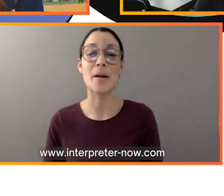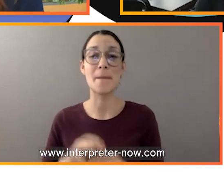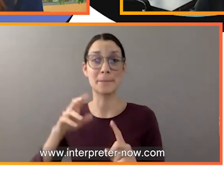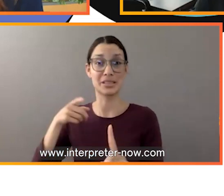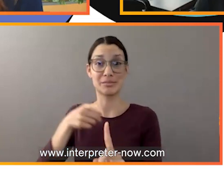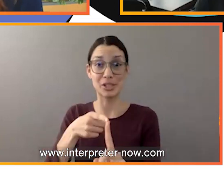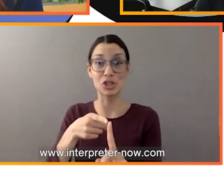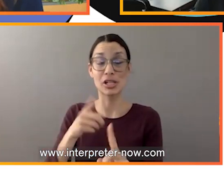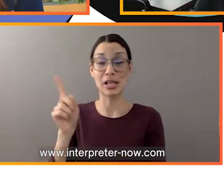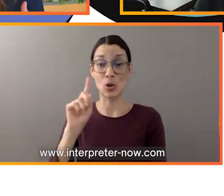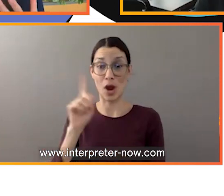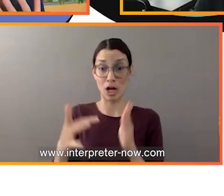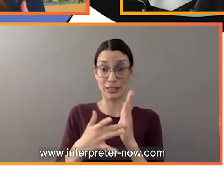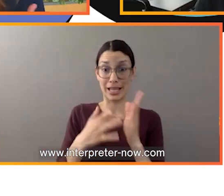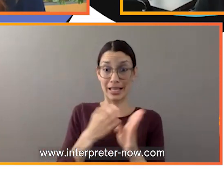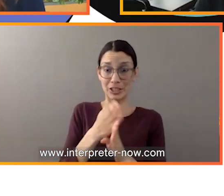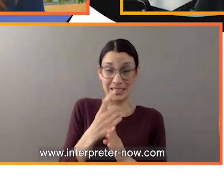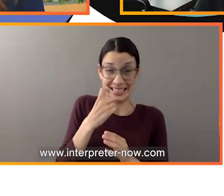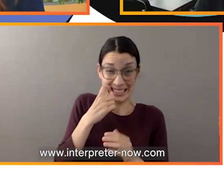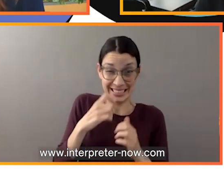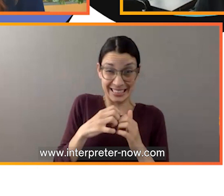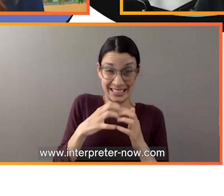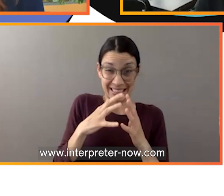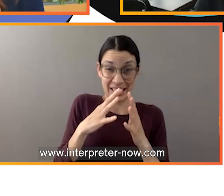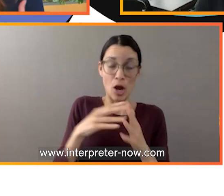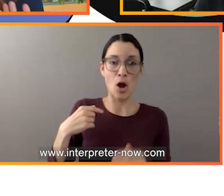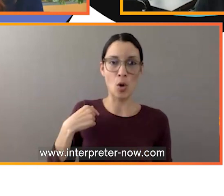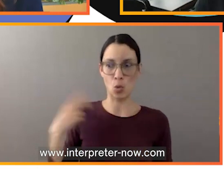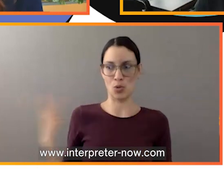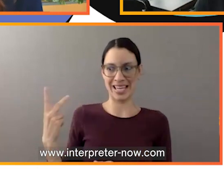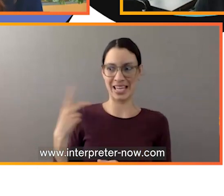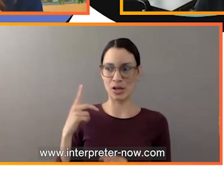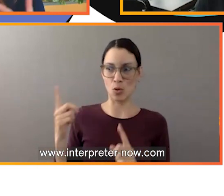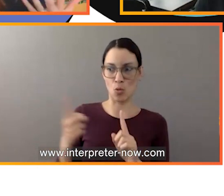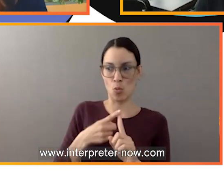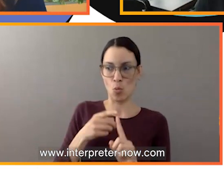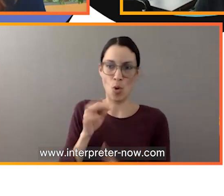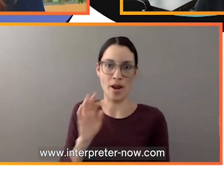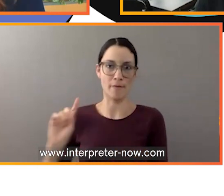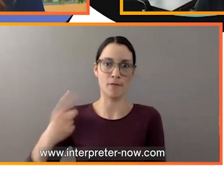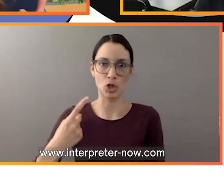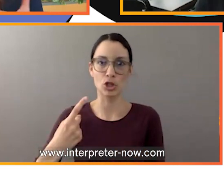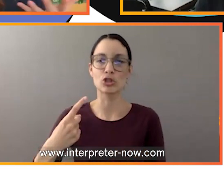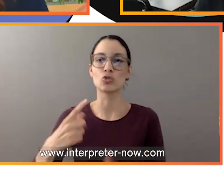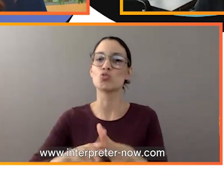just forming, we were one of the first to really have these conversations in a public